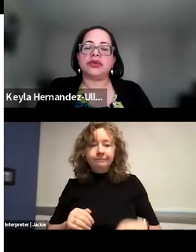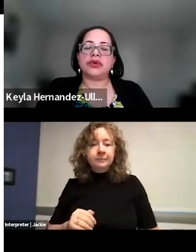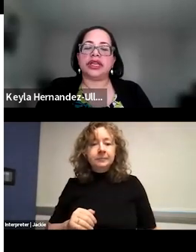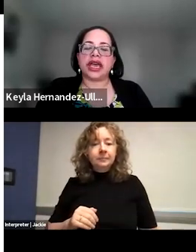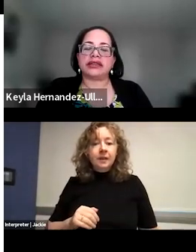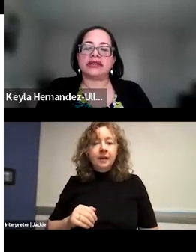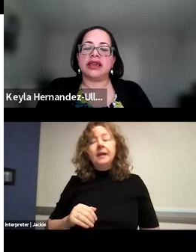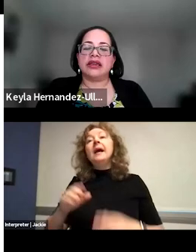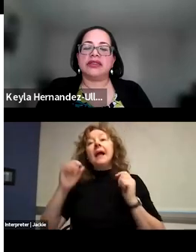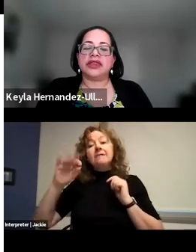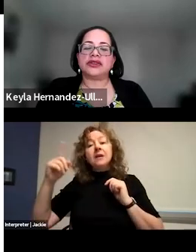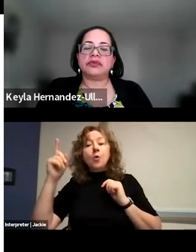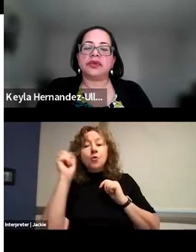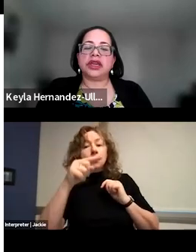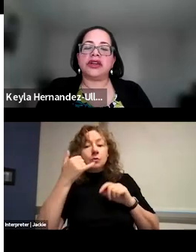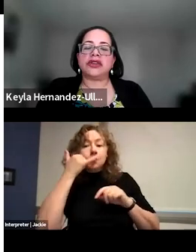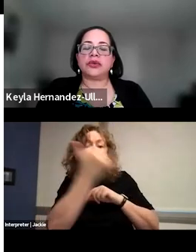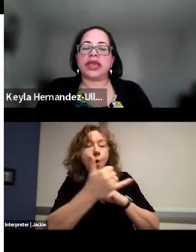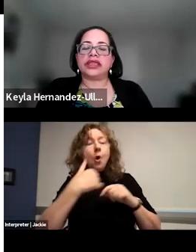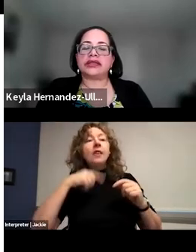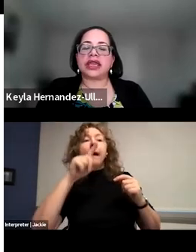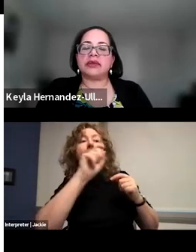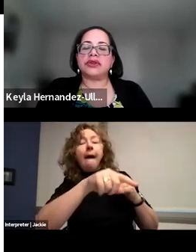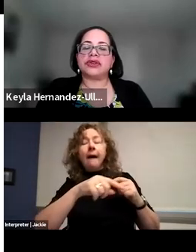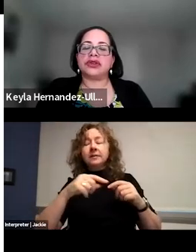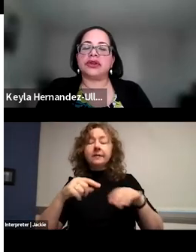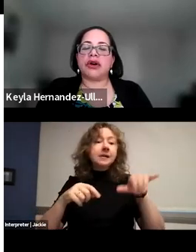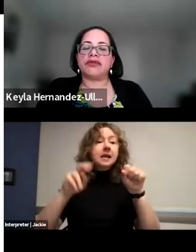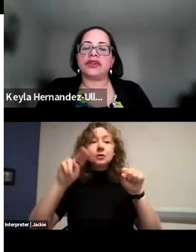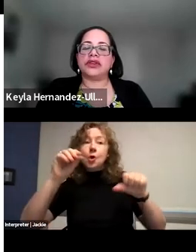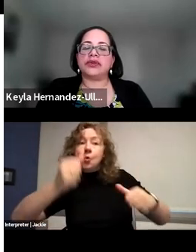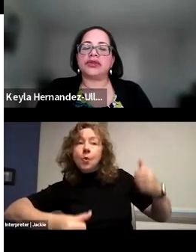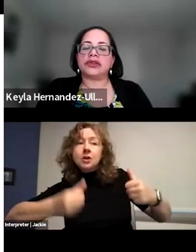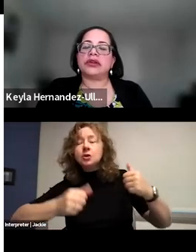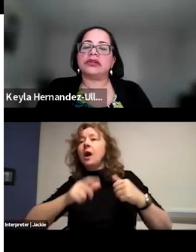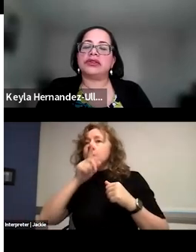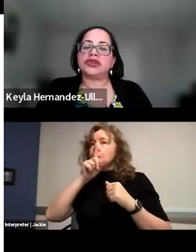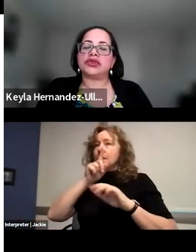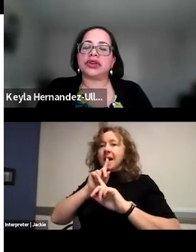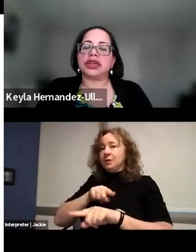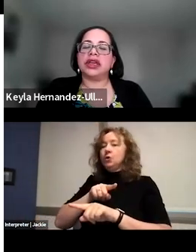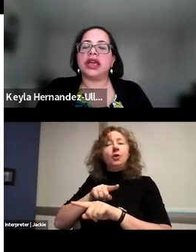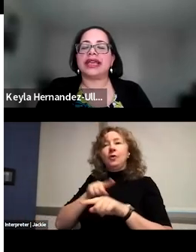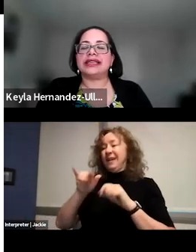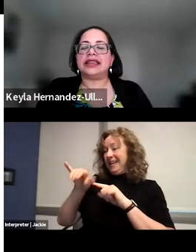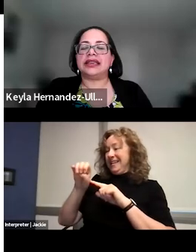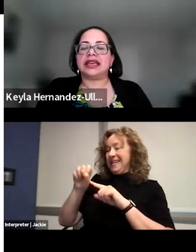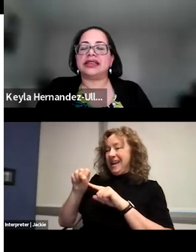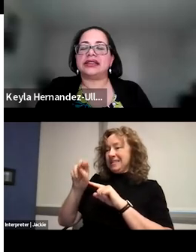Keyla Hernandez-Ulloa: don't respond to any questions using the word. Yes, this could be another way that scammers often use